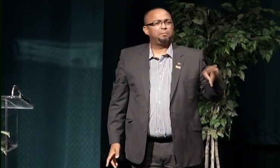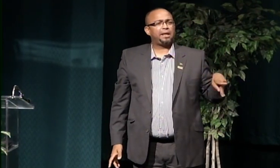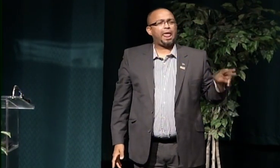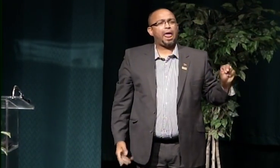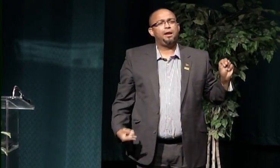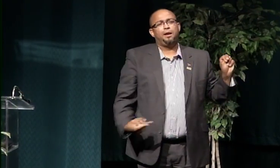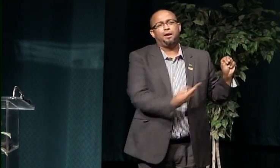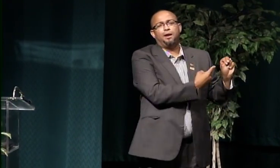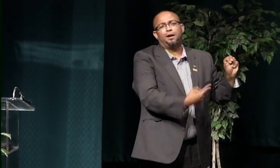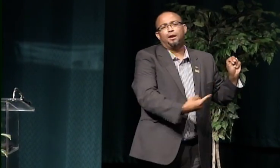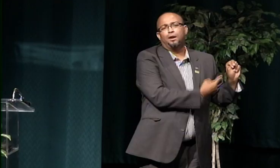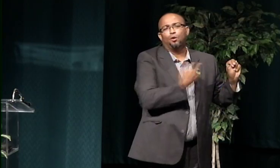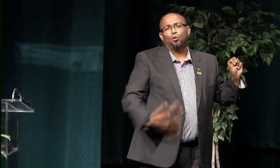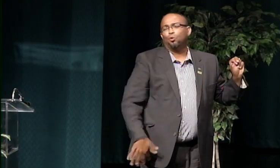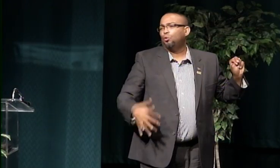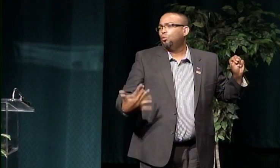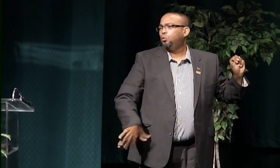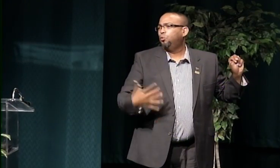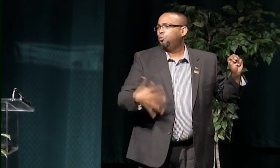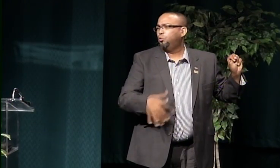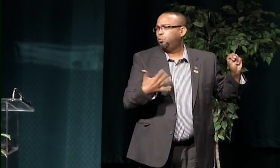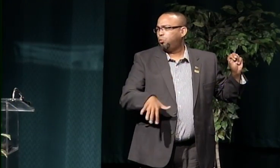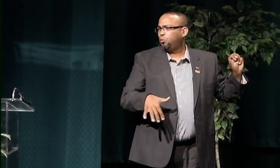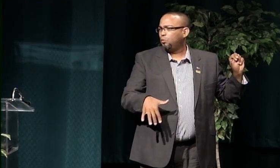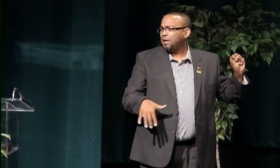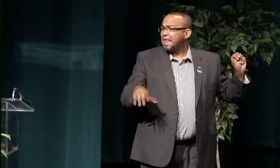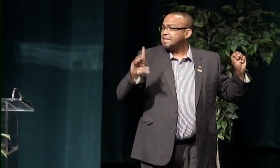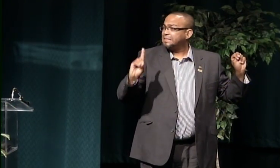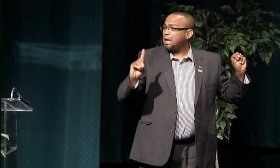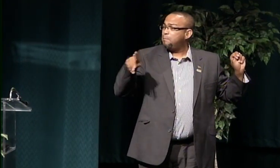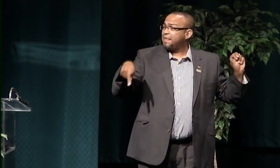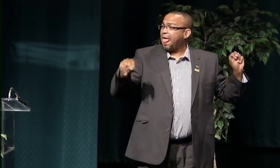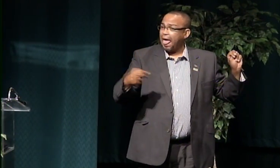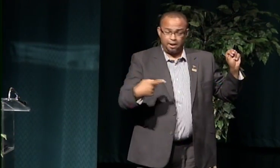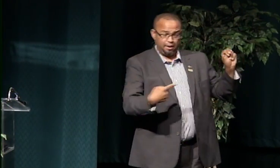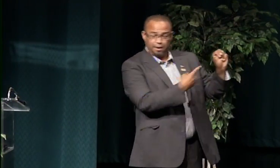to recognize the impact of Deaf President Now.